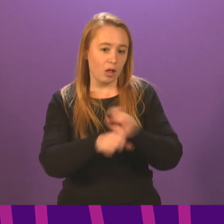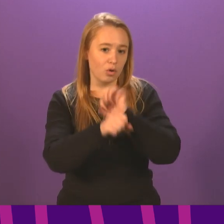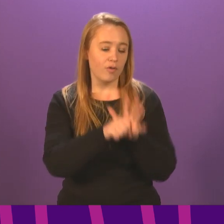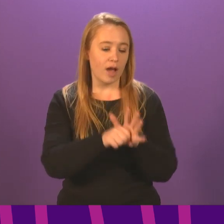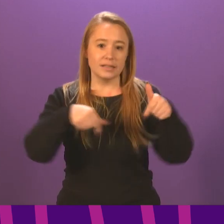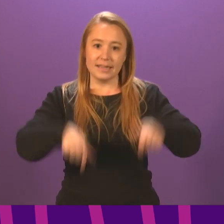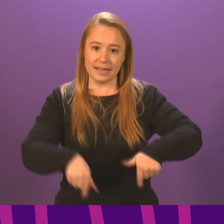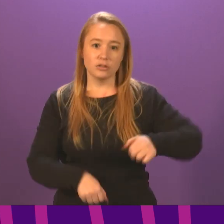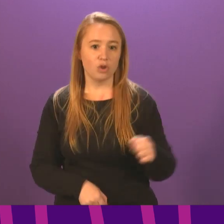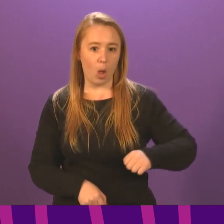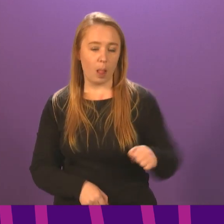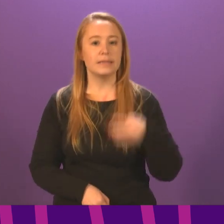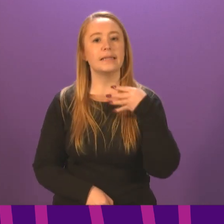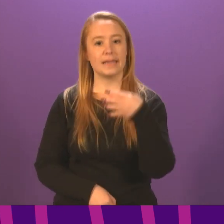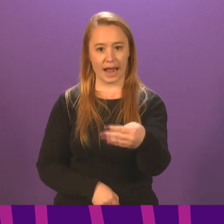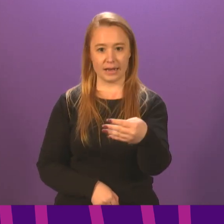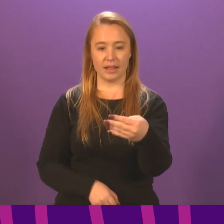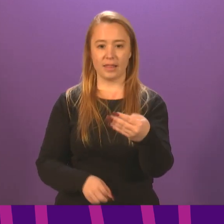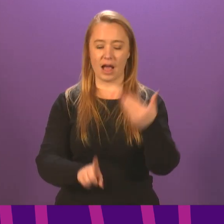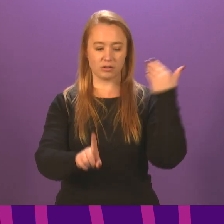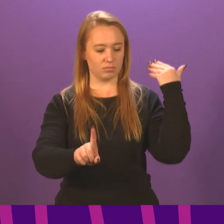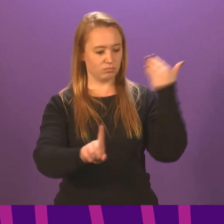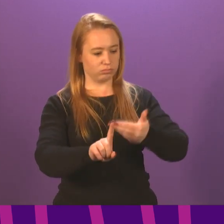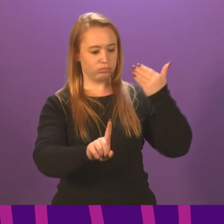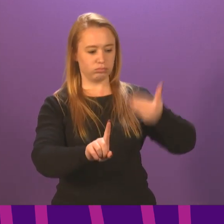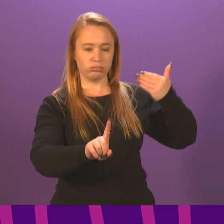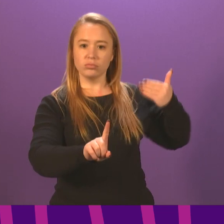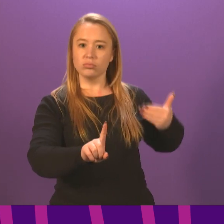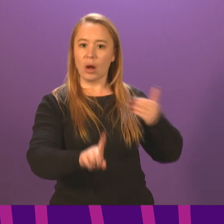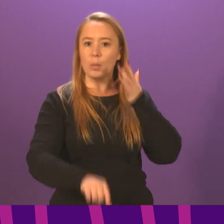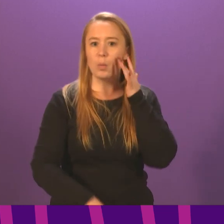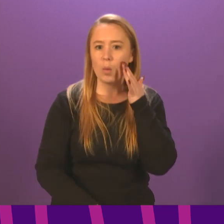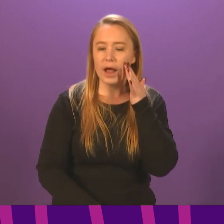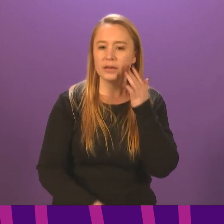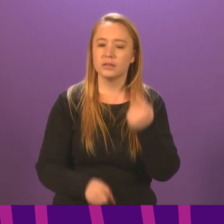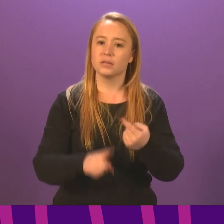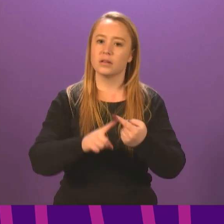in Scotland thus far. As far as I am aware right now, those date back to the latter part